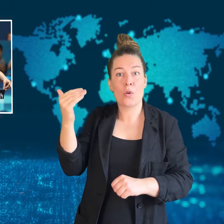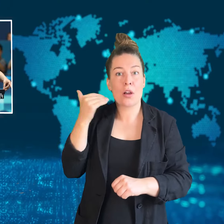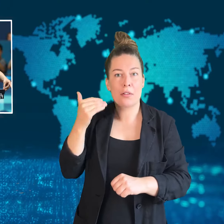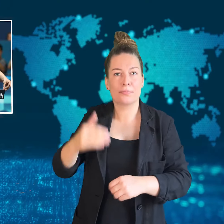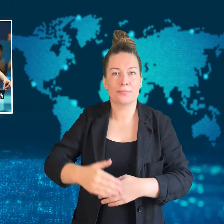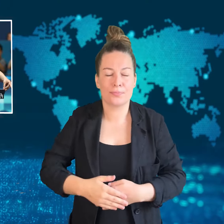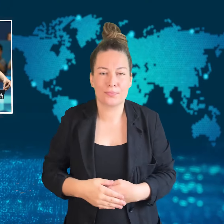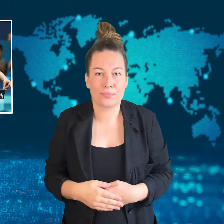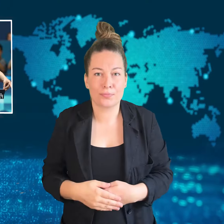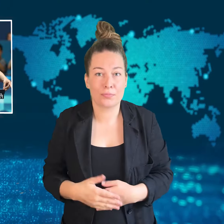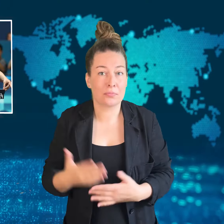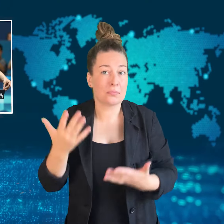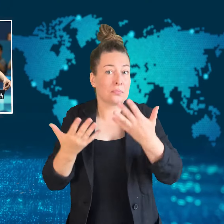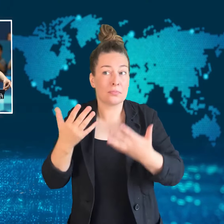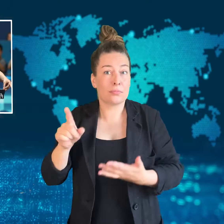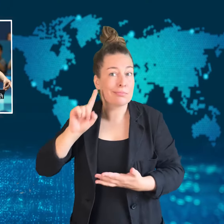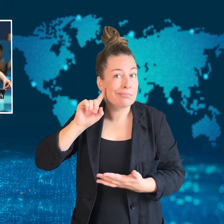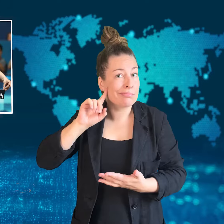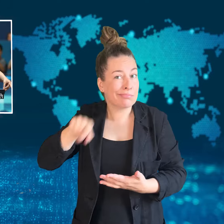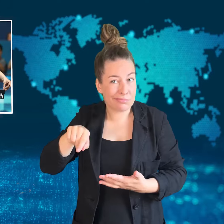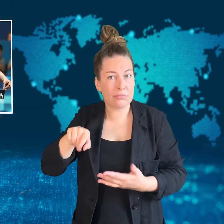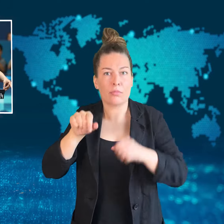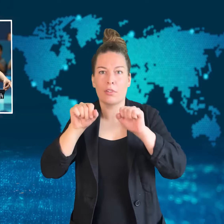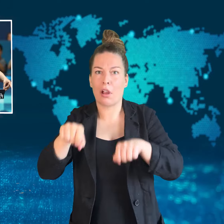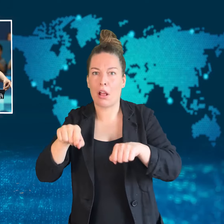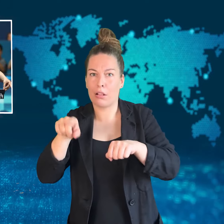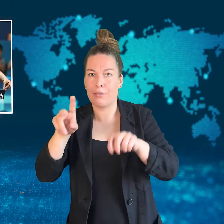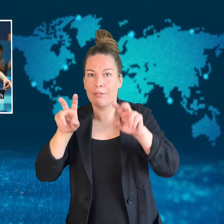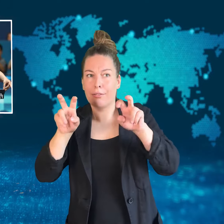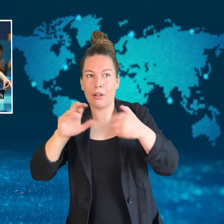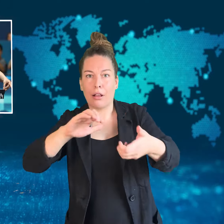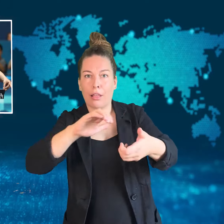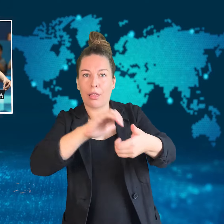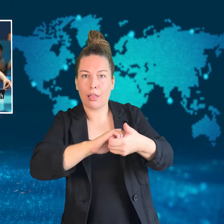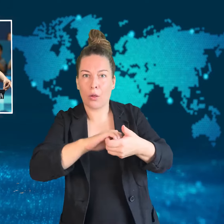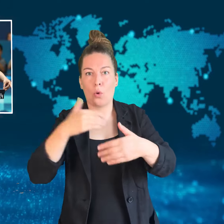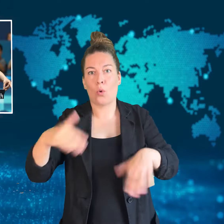If they "fraternize," they face stern political or